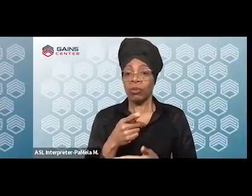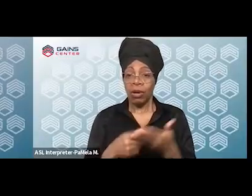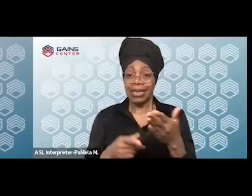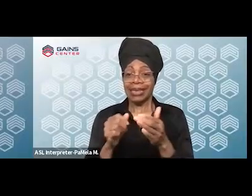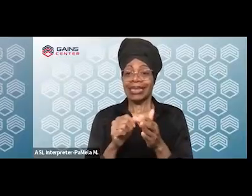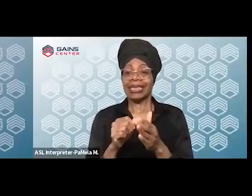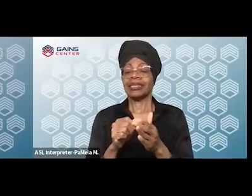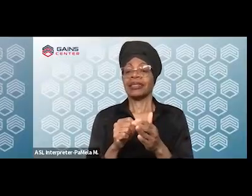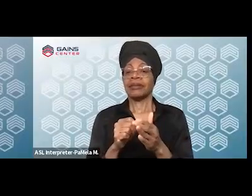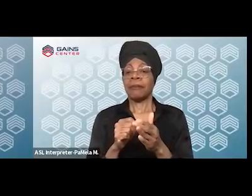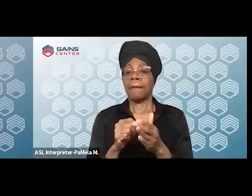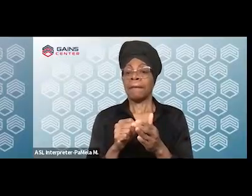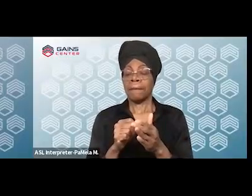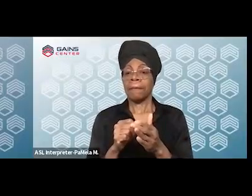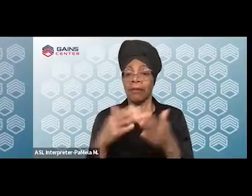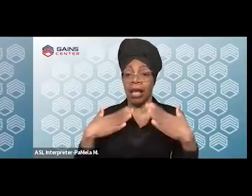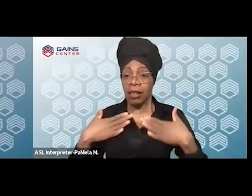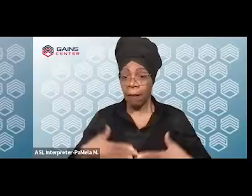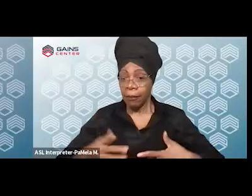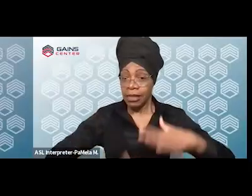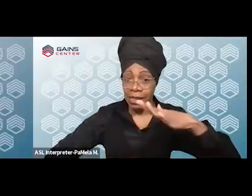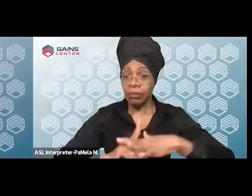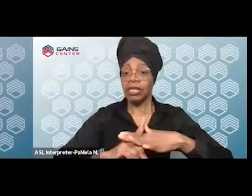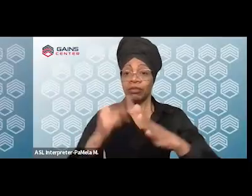are oftentimes as a result of these reminders,